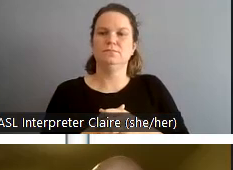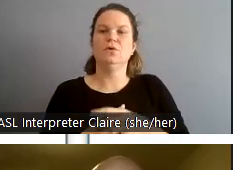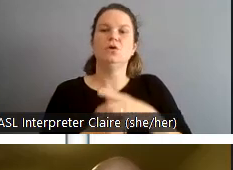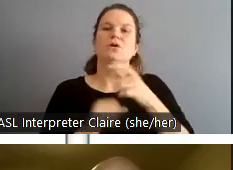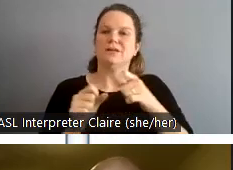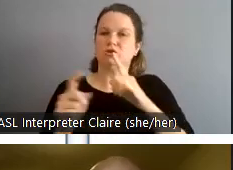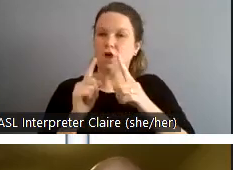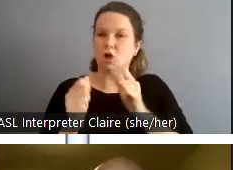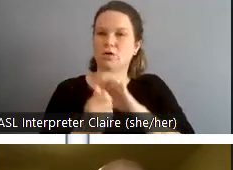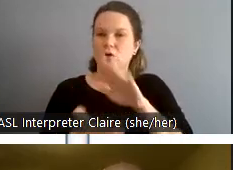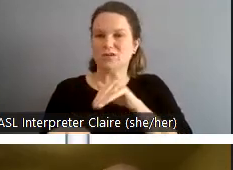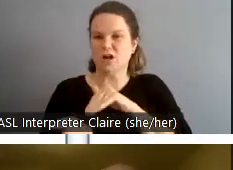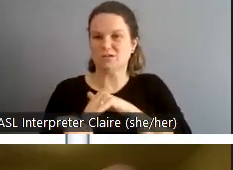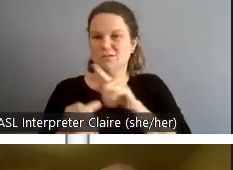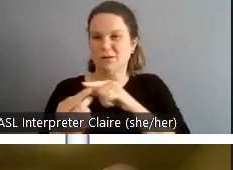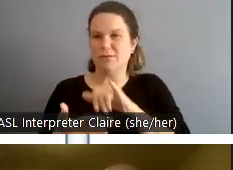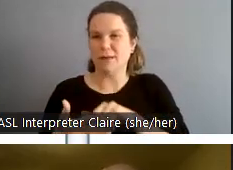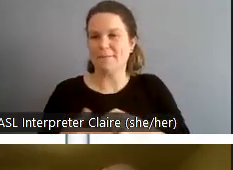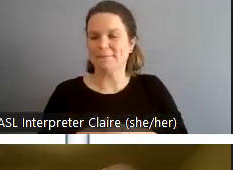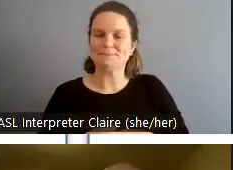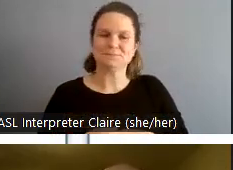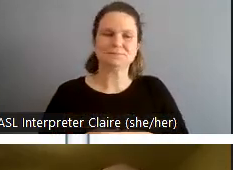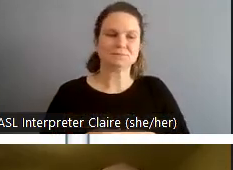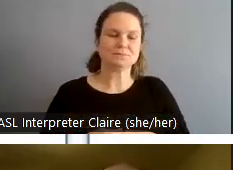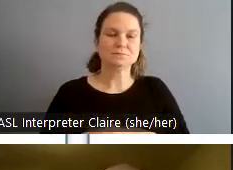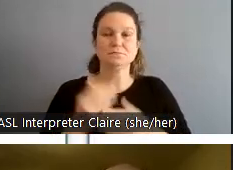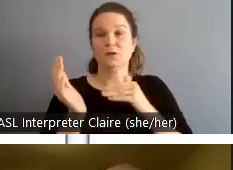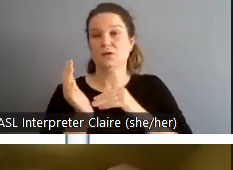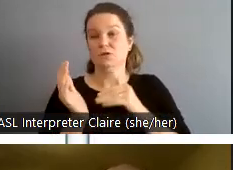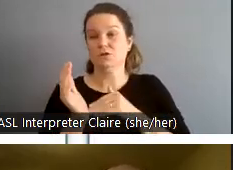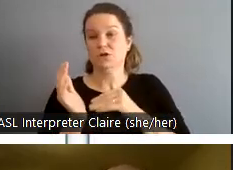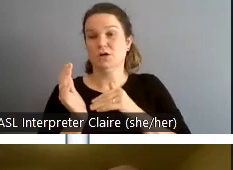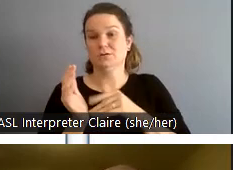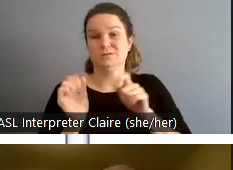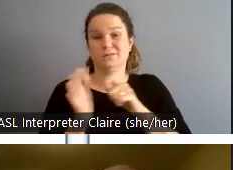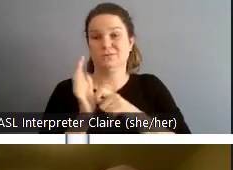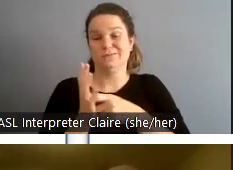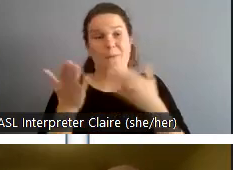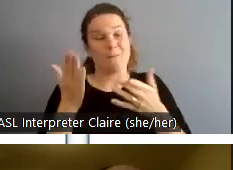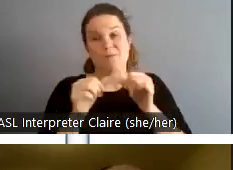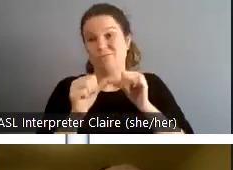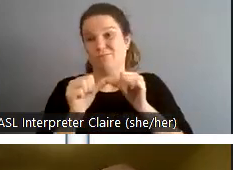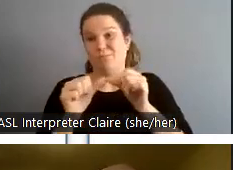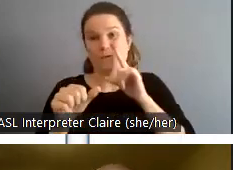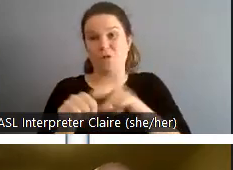your physician about. And physicians are free to write in, you know, this